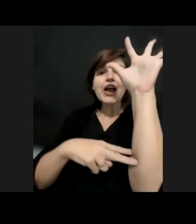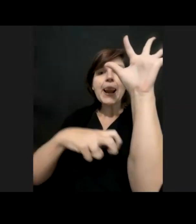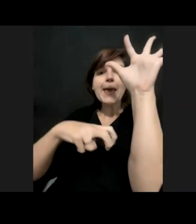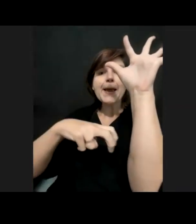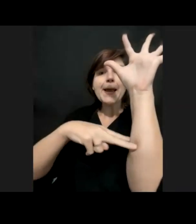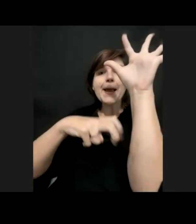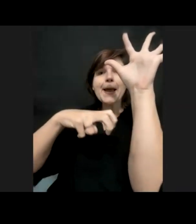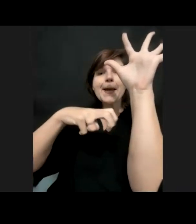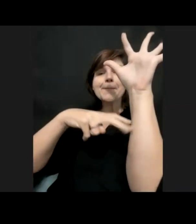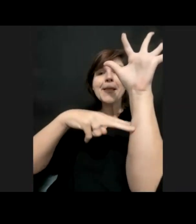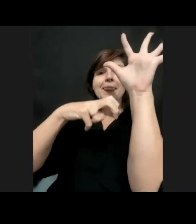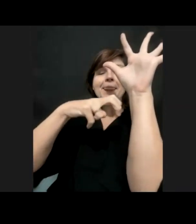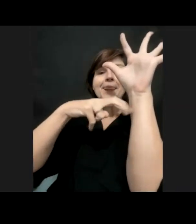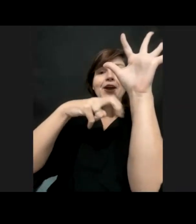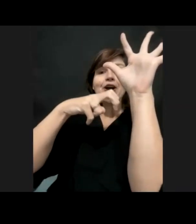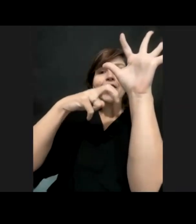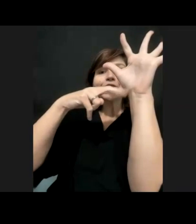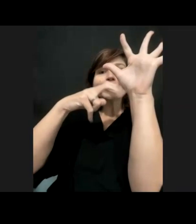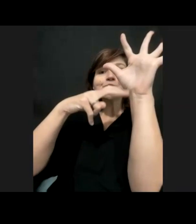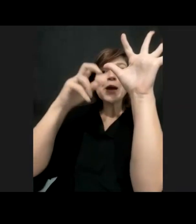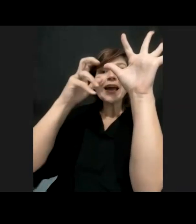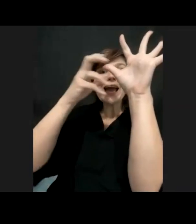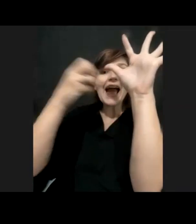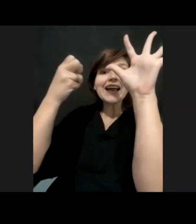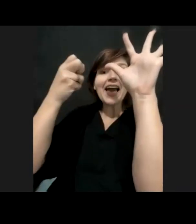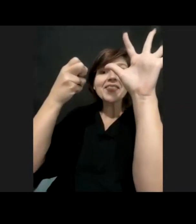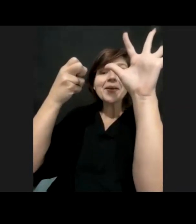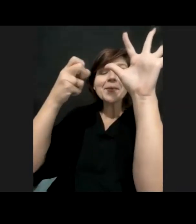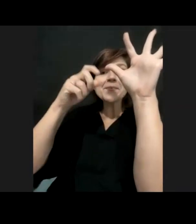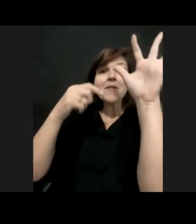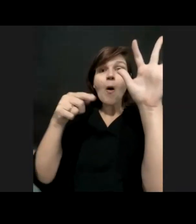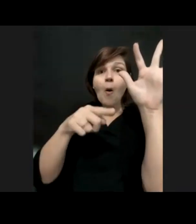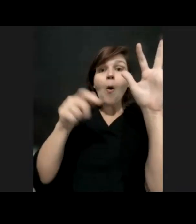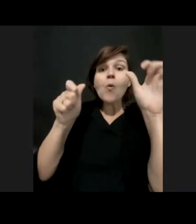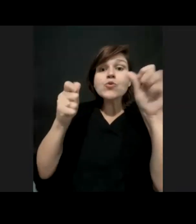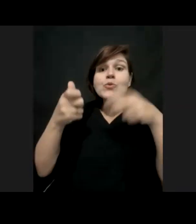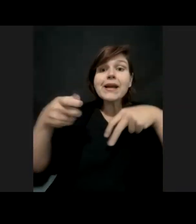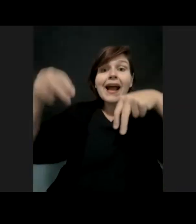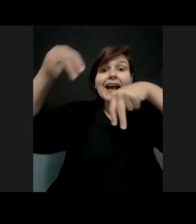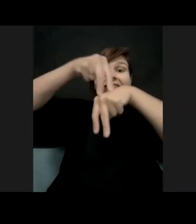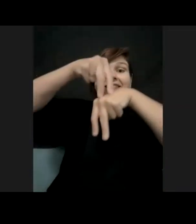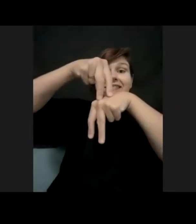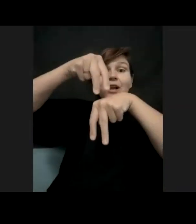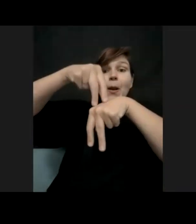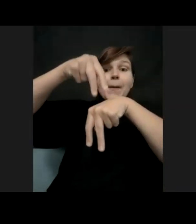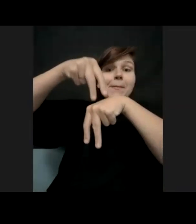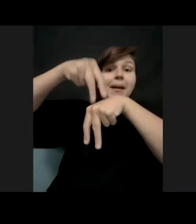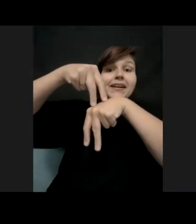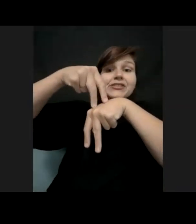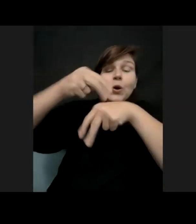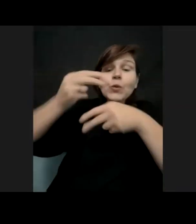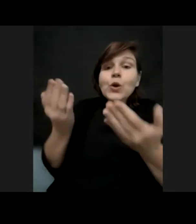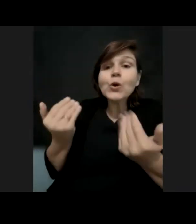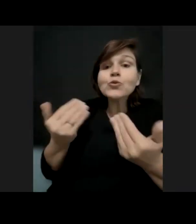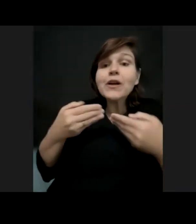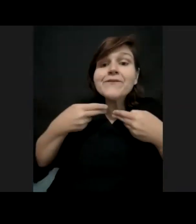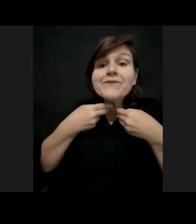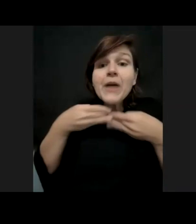“Oh, darling, you can climb on my shoulders,” said Fabby. “Here we go. Are you ready, Fabby?” said Marvin.